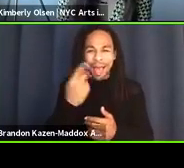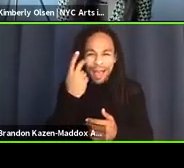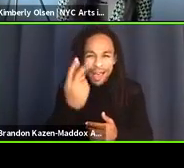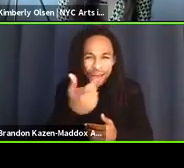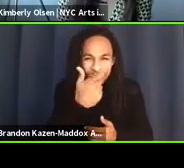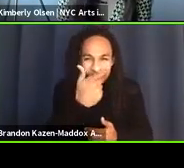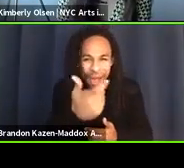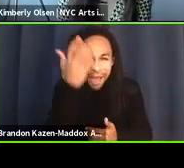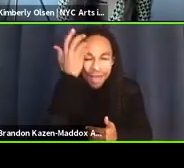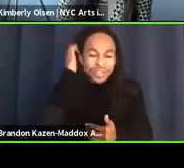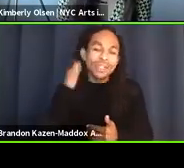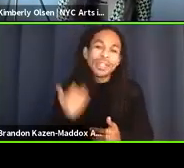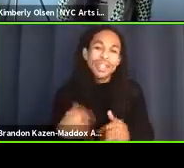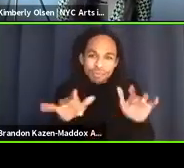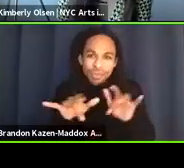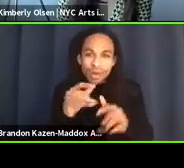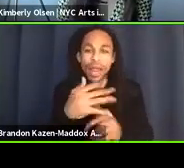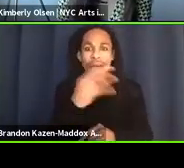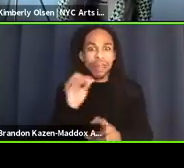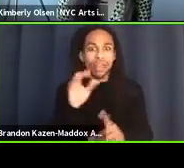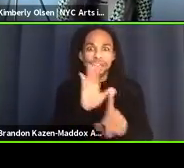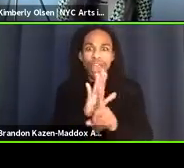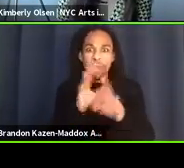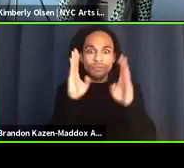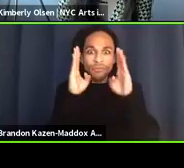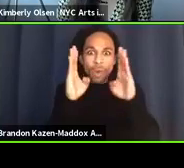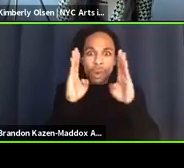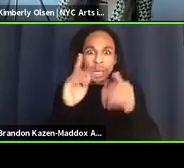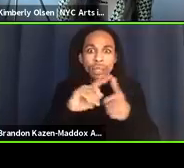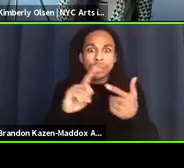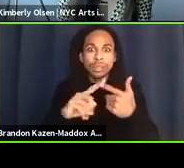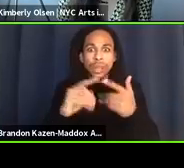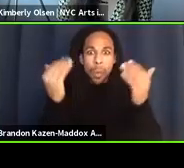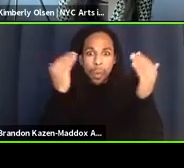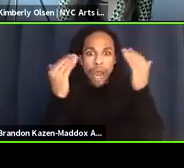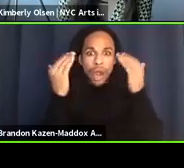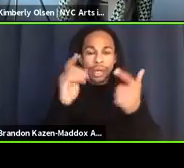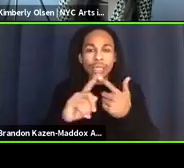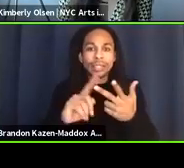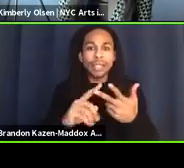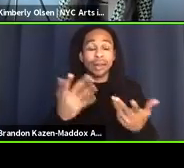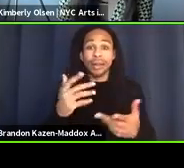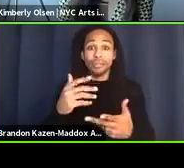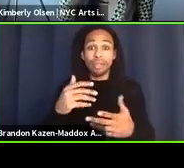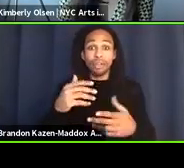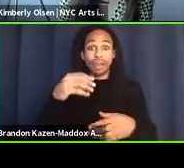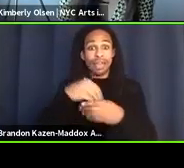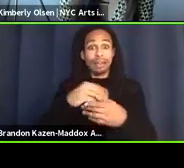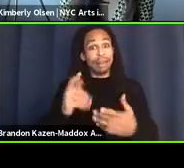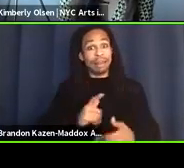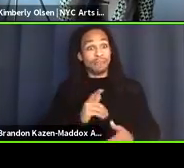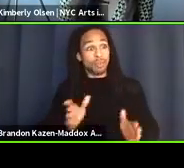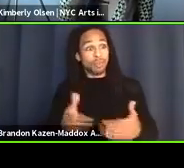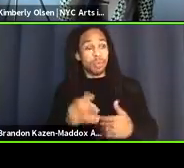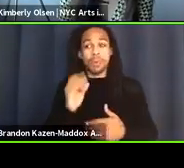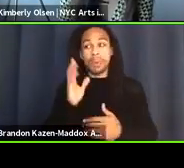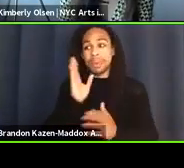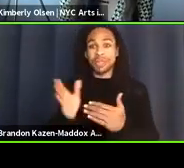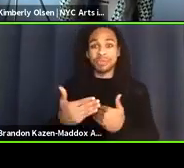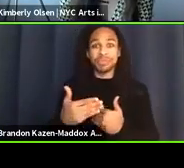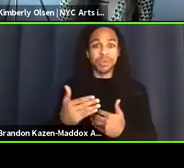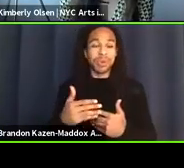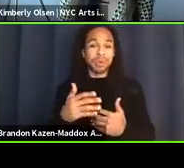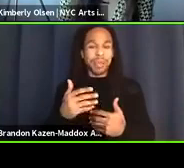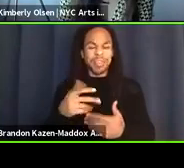instruction point of view it's very obvious, right? With dance instruction, we are attending